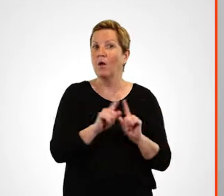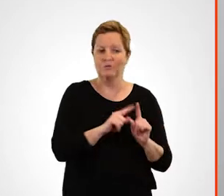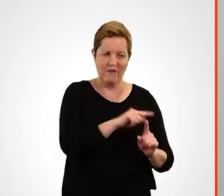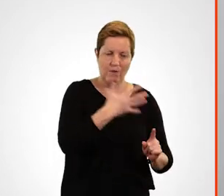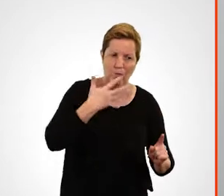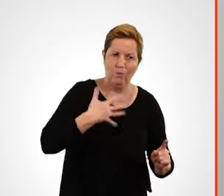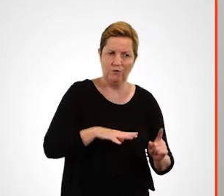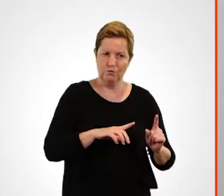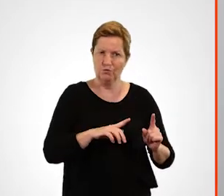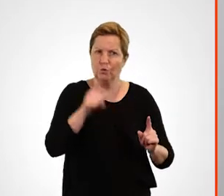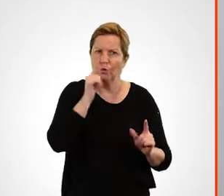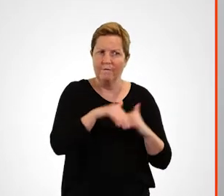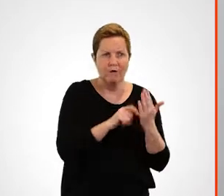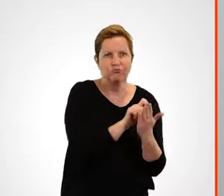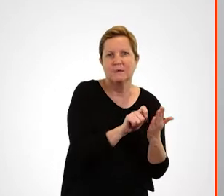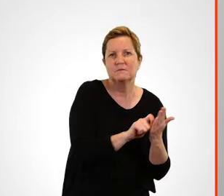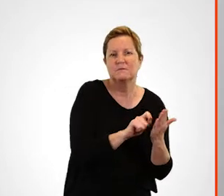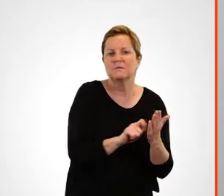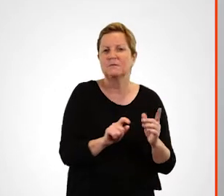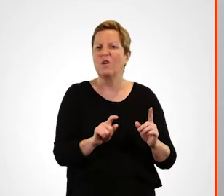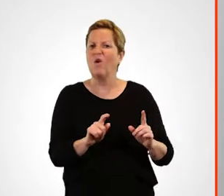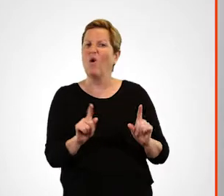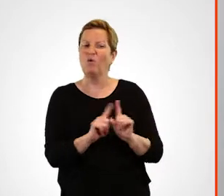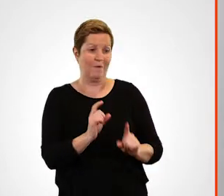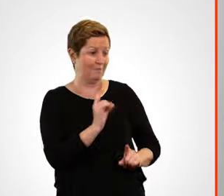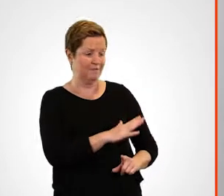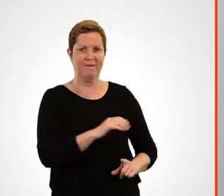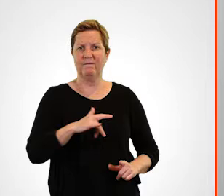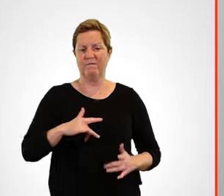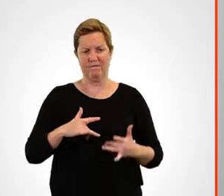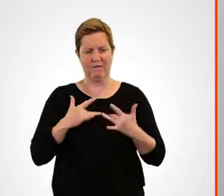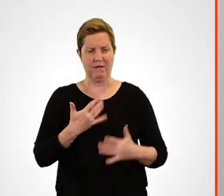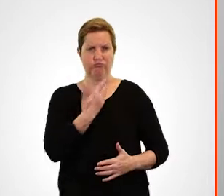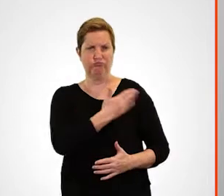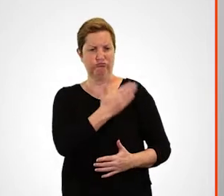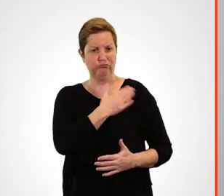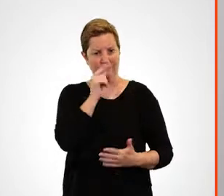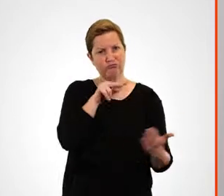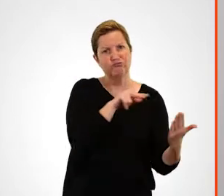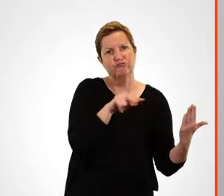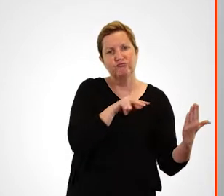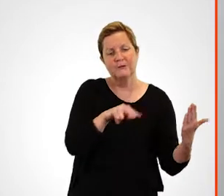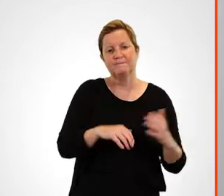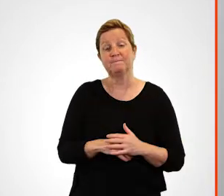a desire to write, and pride in your abilities. I have a grandchild who just turned four years old